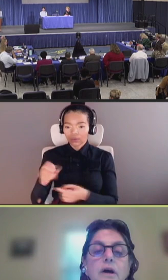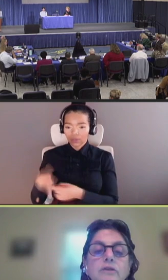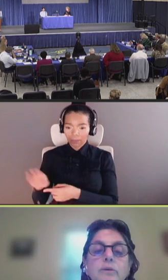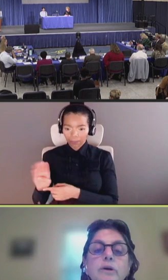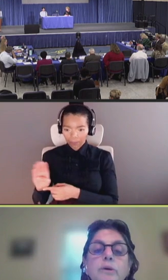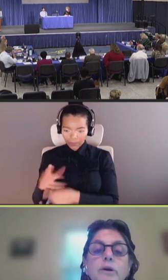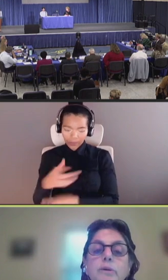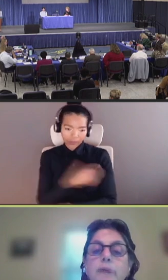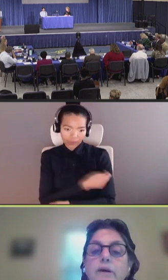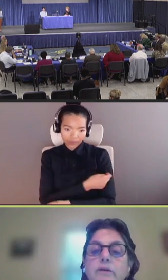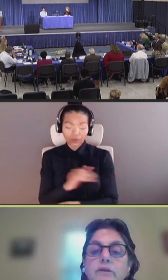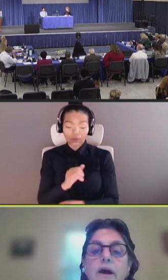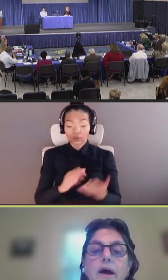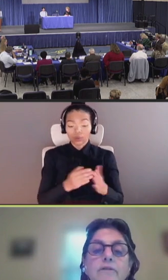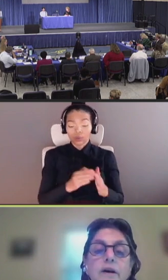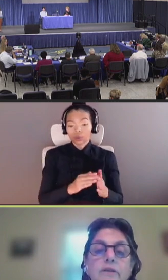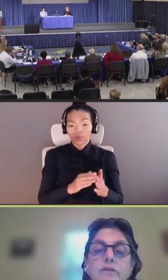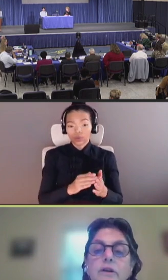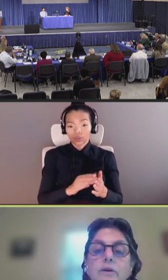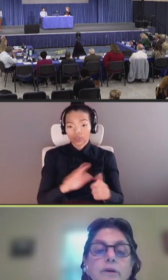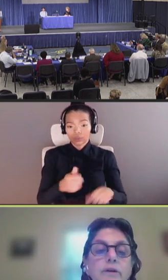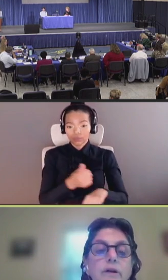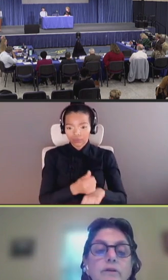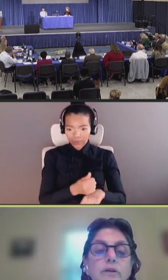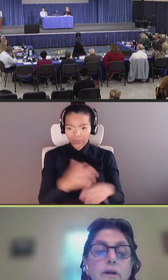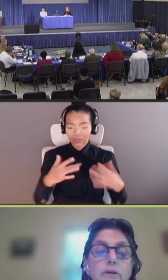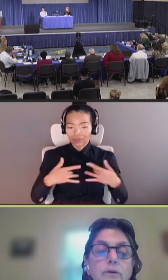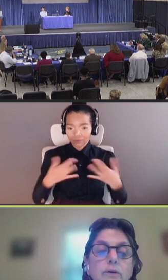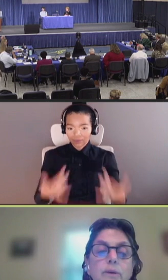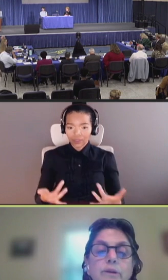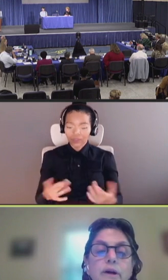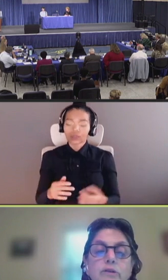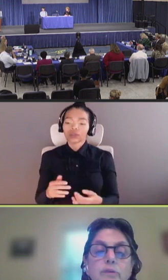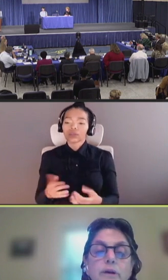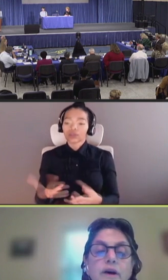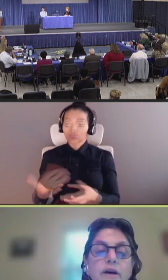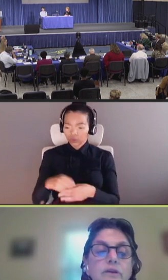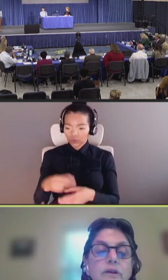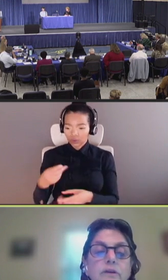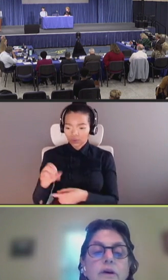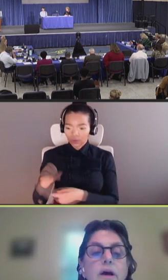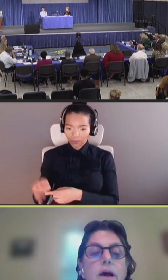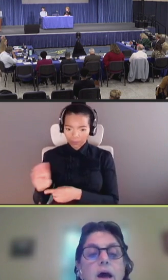some community-based events that have been done to include Hepatitis B vaccines,